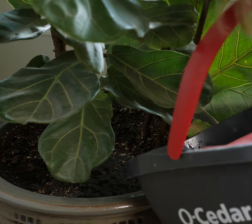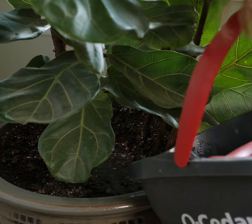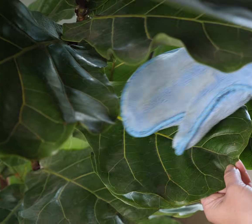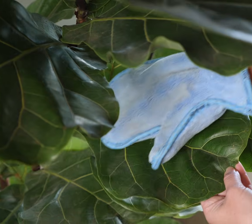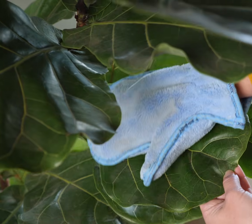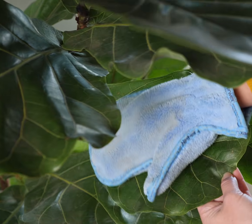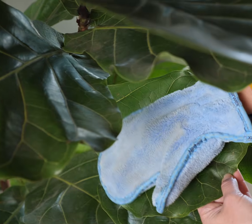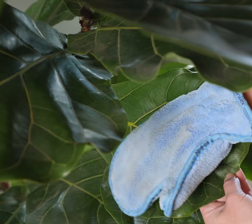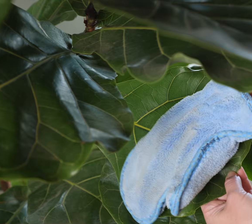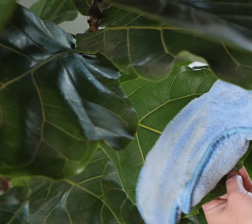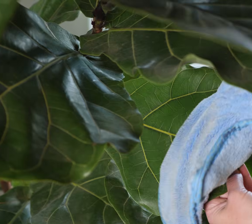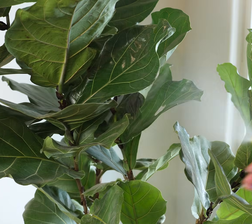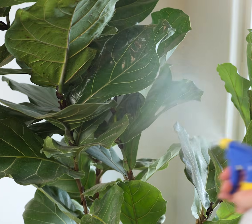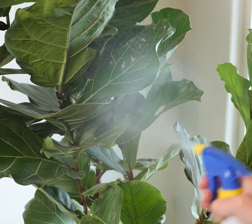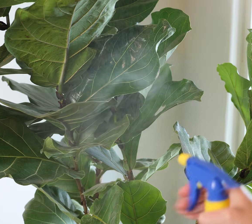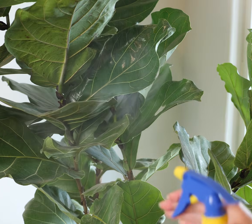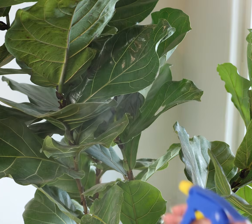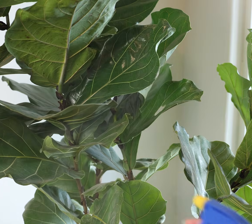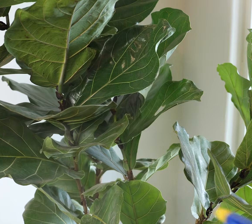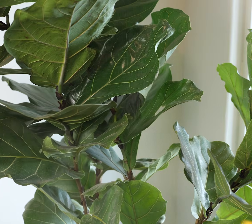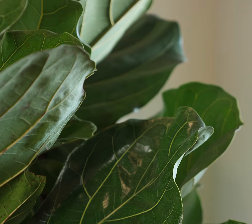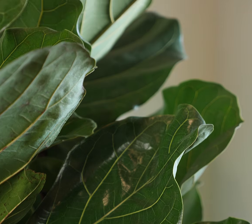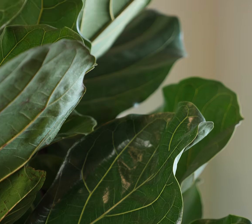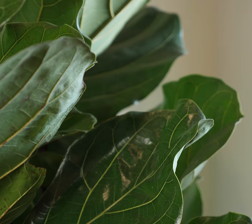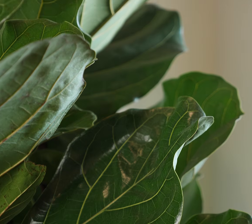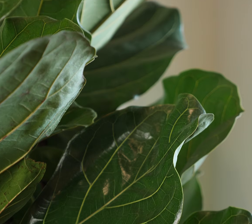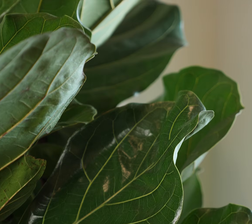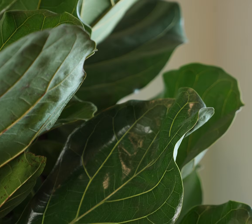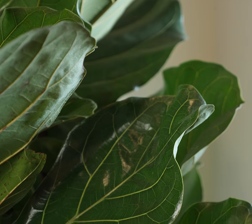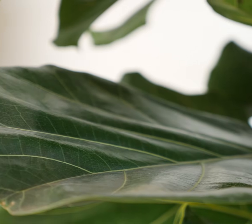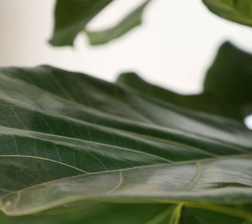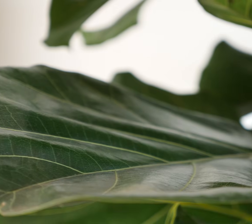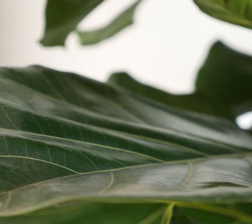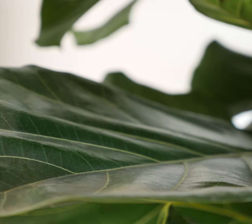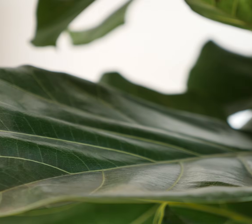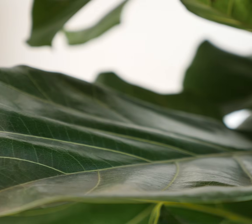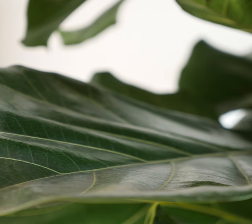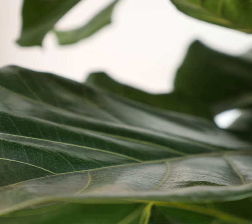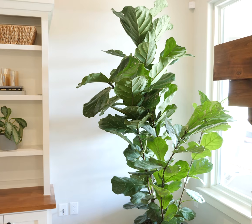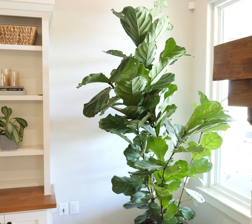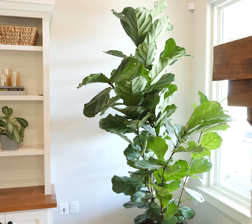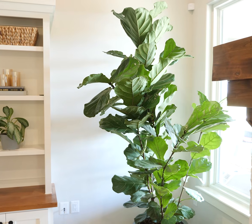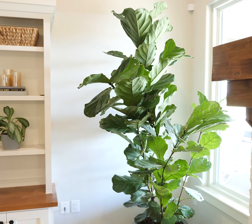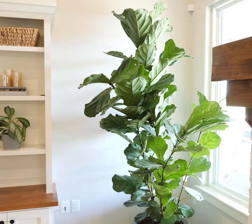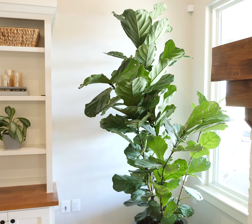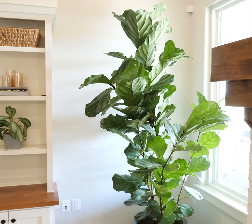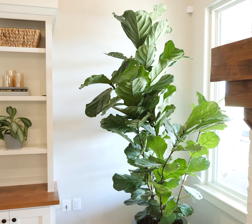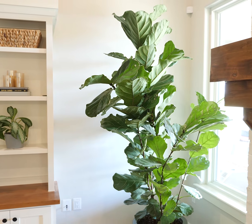professionals teach me on how to care for it. I can now share with you that this fig is still thriving.